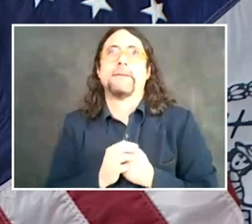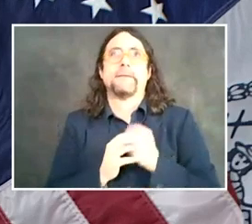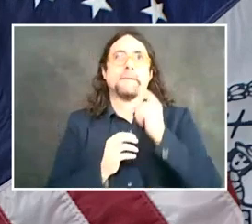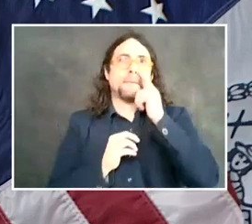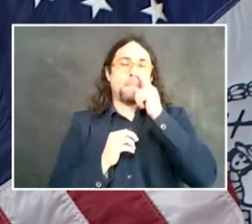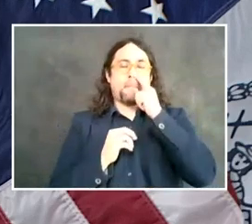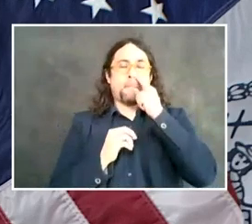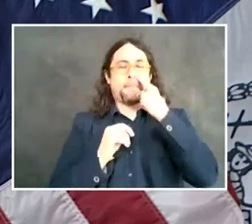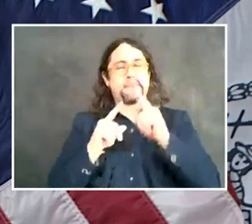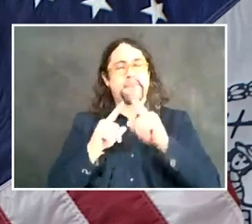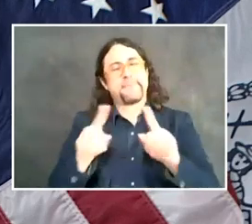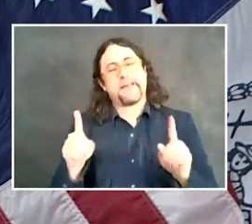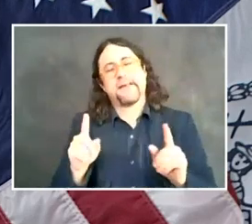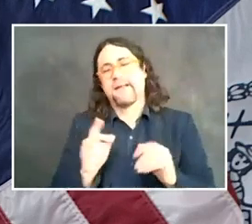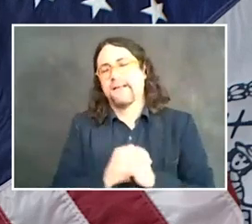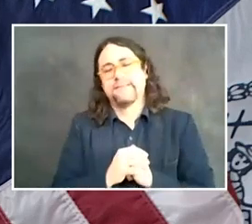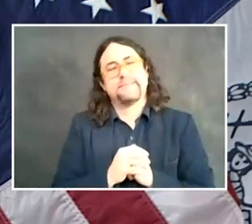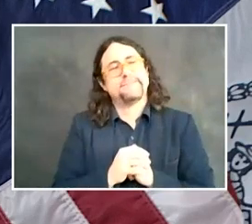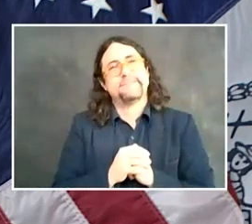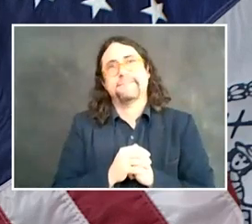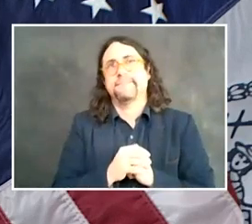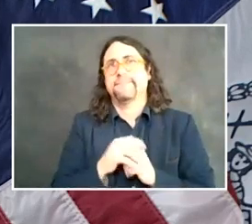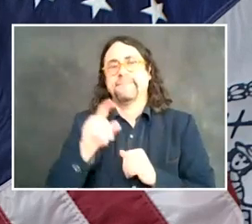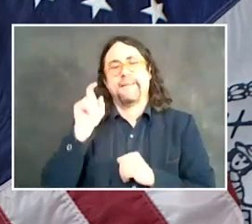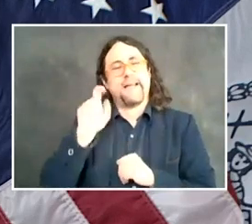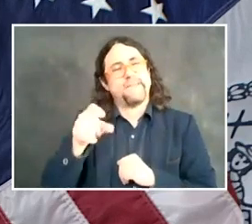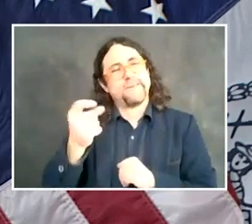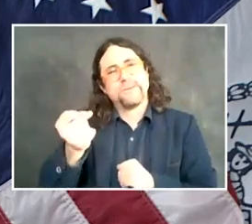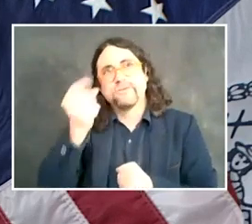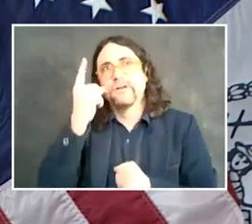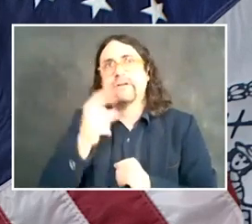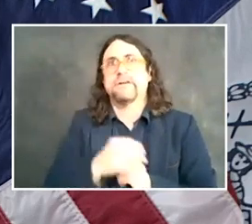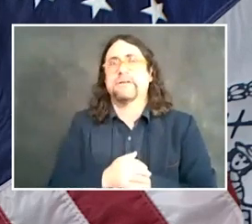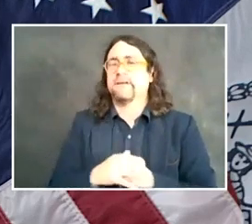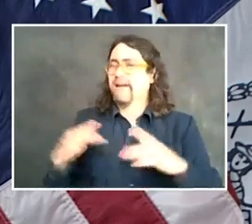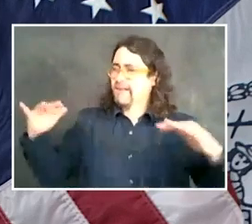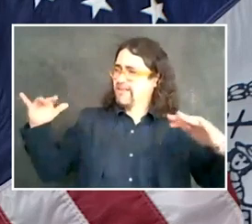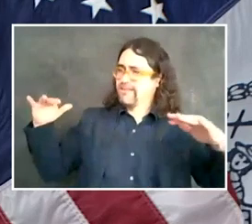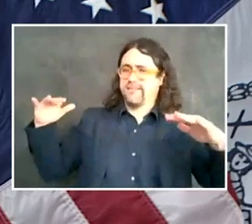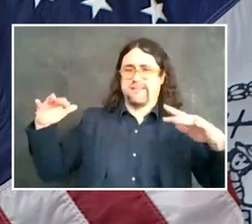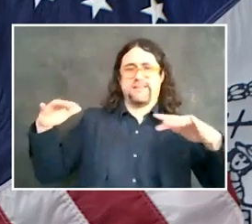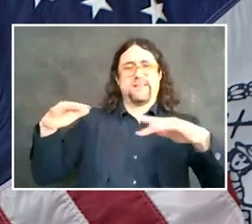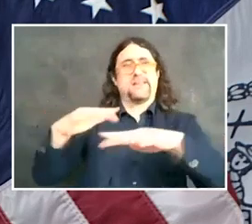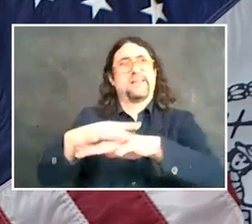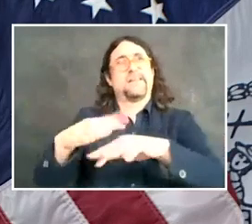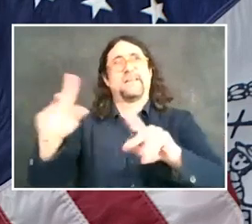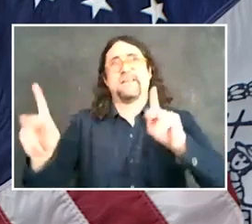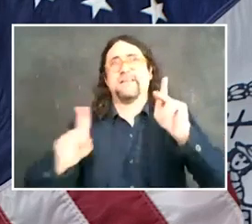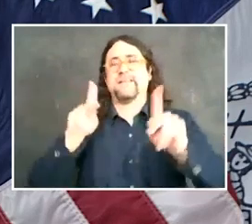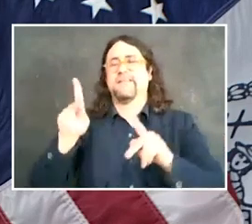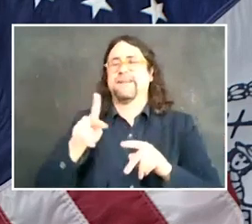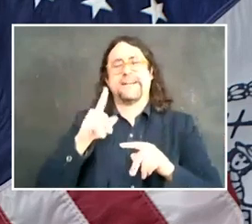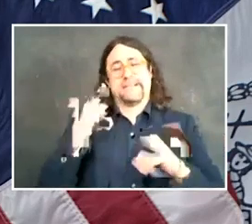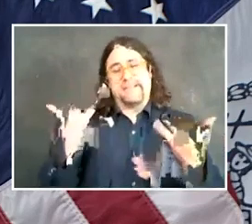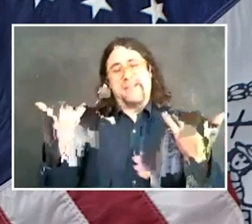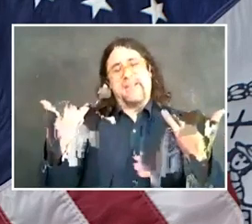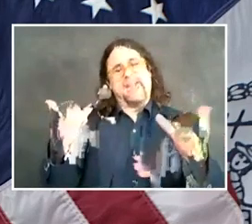PEOPLE GO TO THE GATHERING, SOME WILL BE SICK WITH THIS DISEASE. IT'S JUST A FACT.